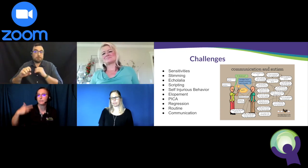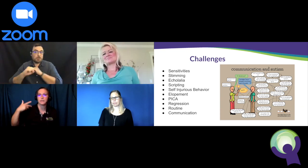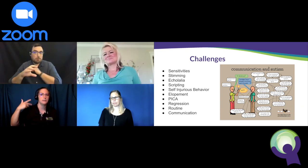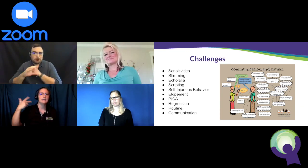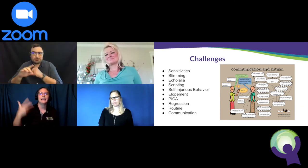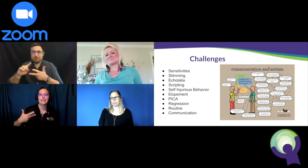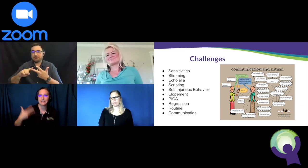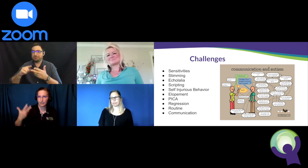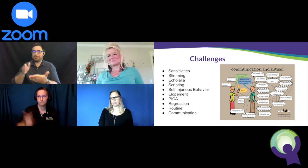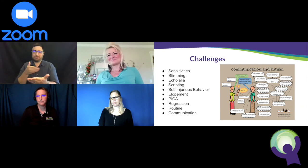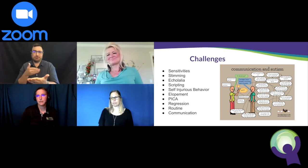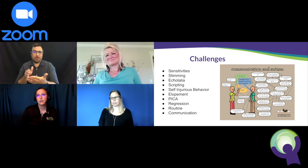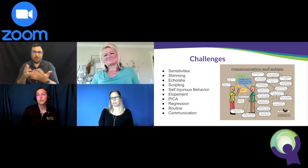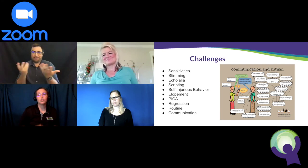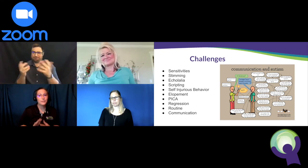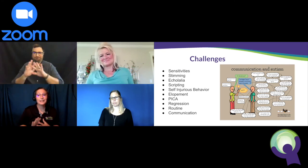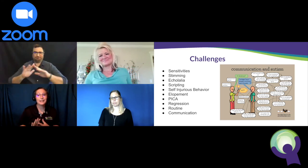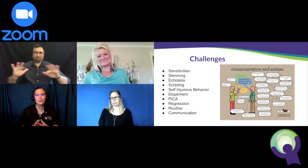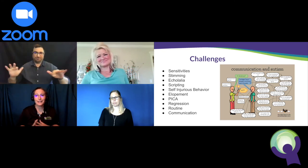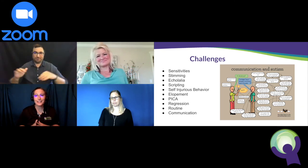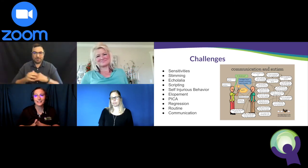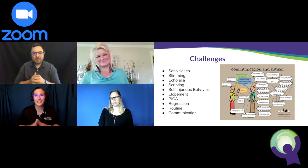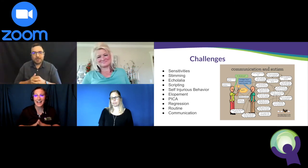anything. Scripting and echolalia are